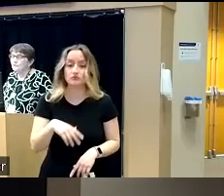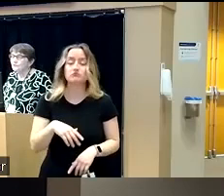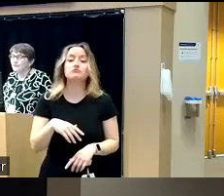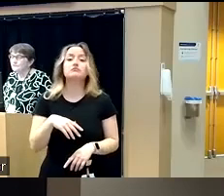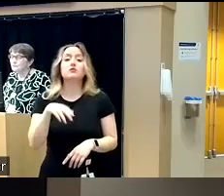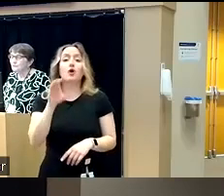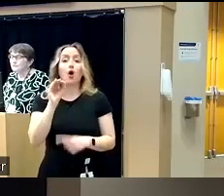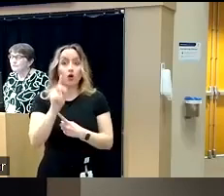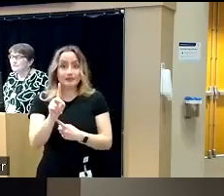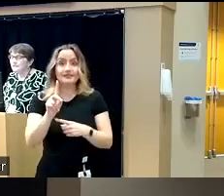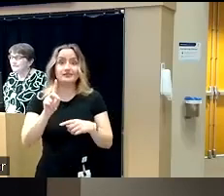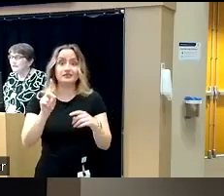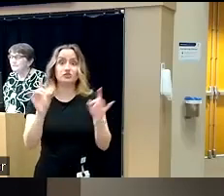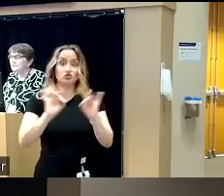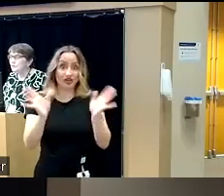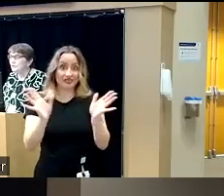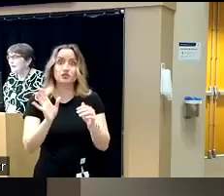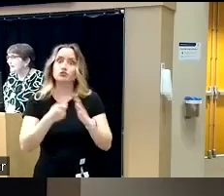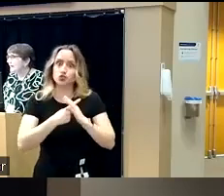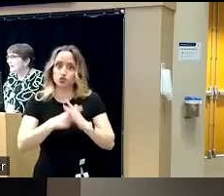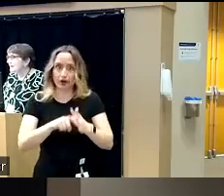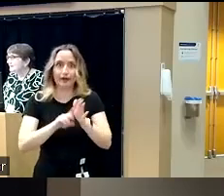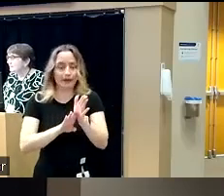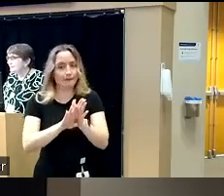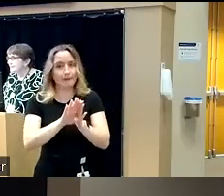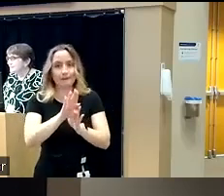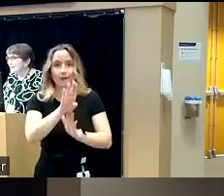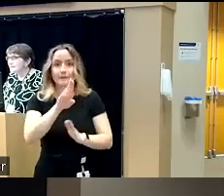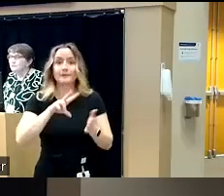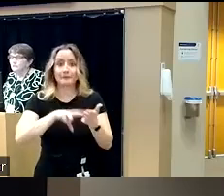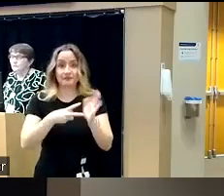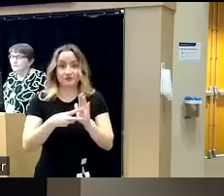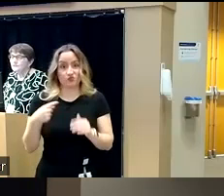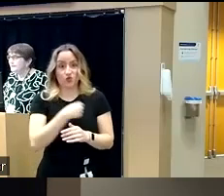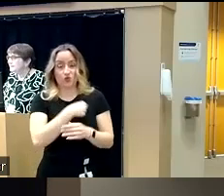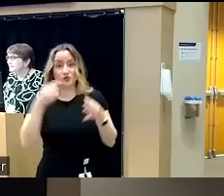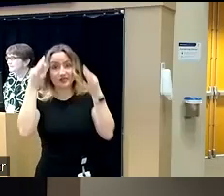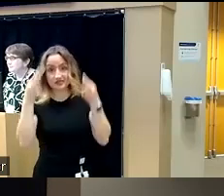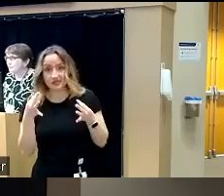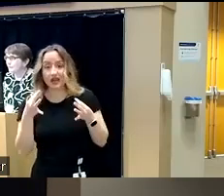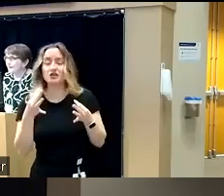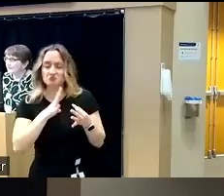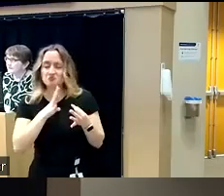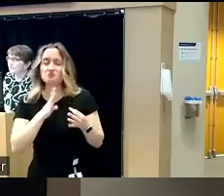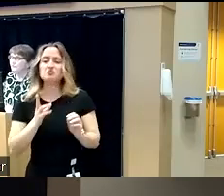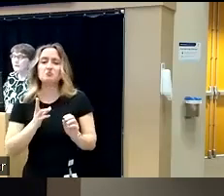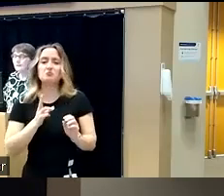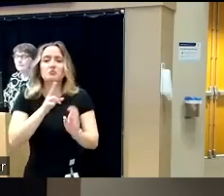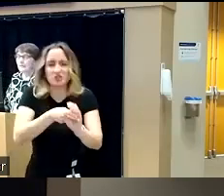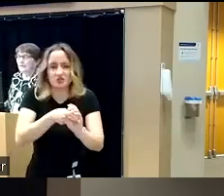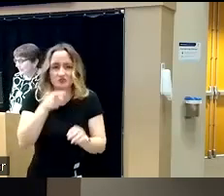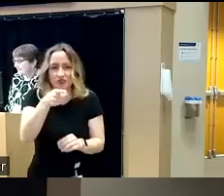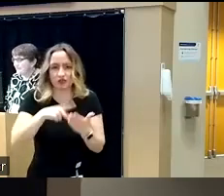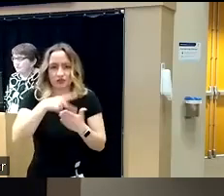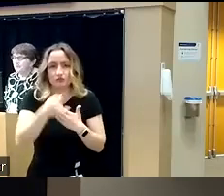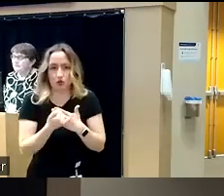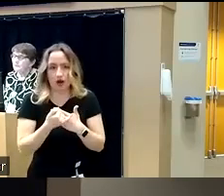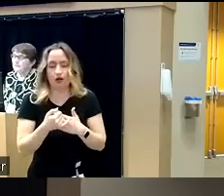overdose crisis was heating up so we decided to participate in this program and give give people